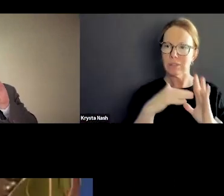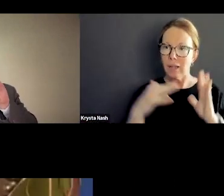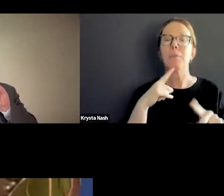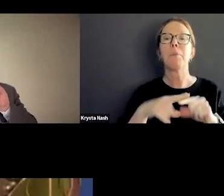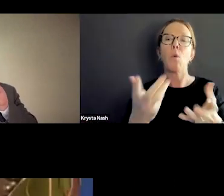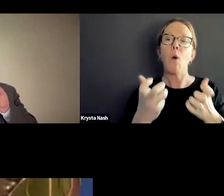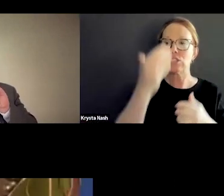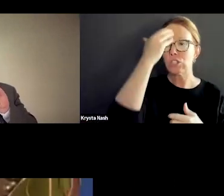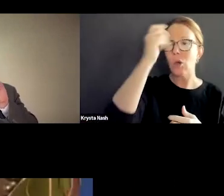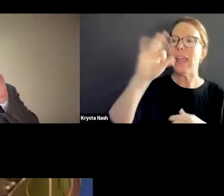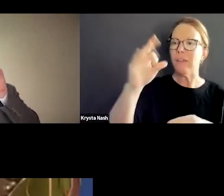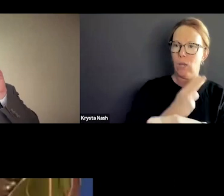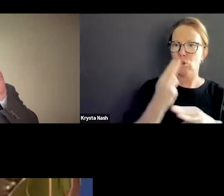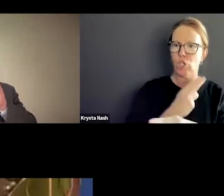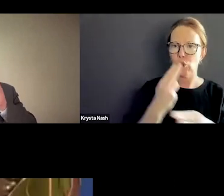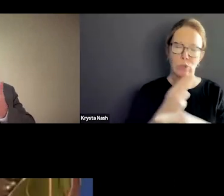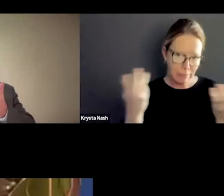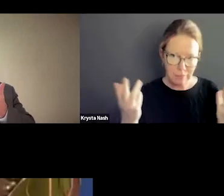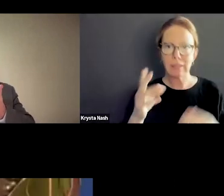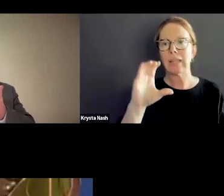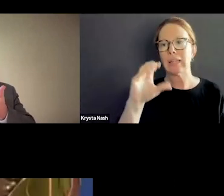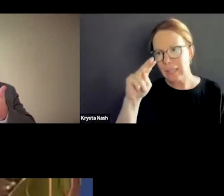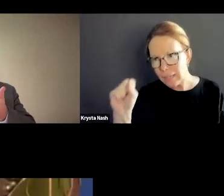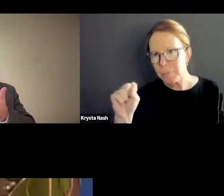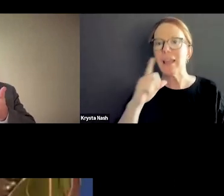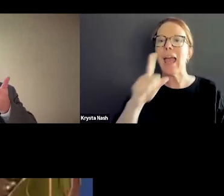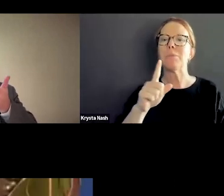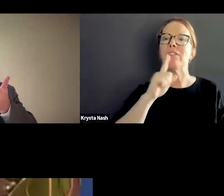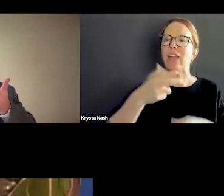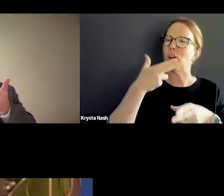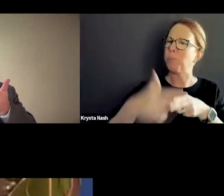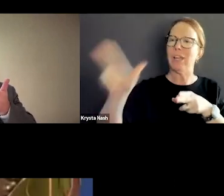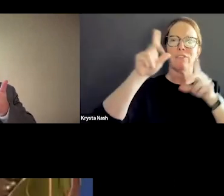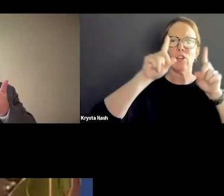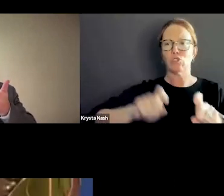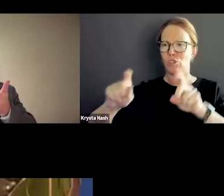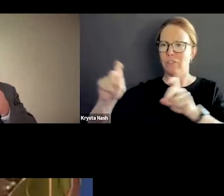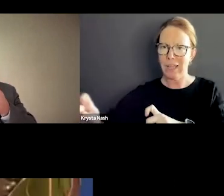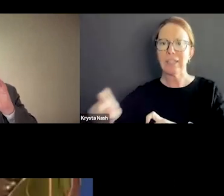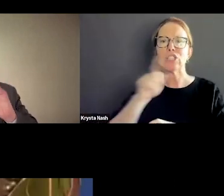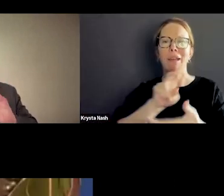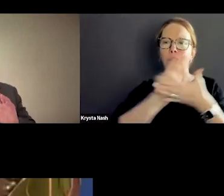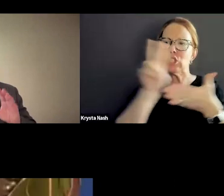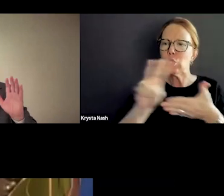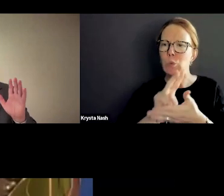if they were using substances and again, it had to be a very brief survey. So they would do every two weeks a very brief survey.